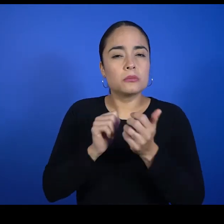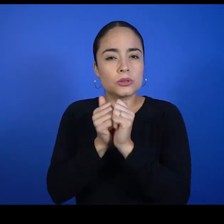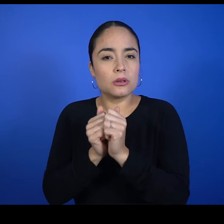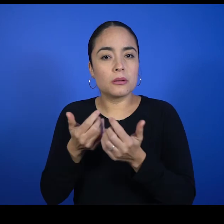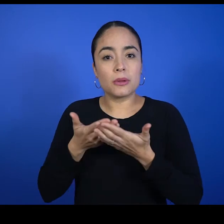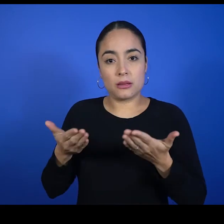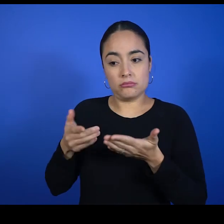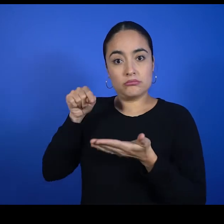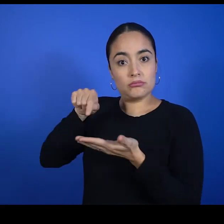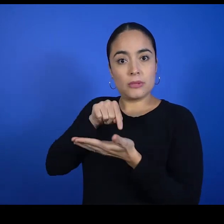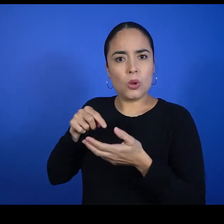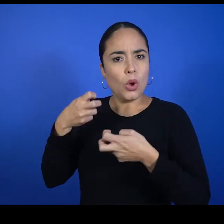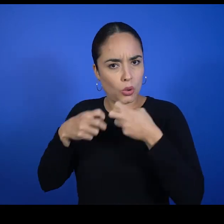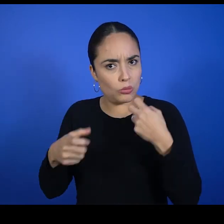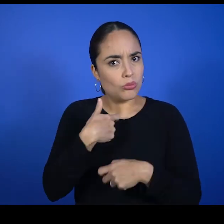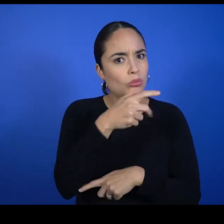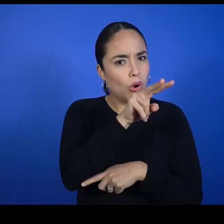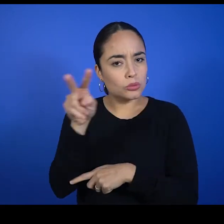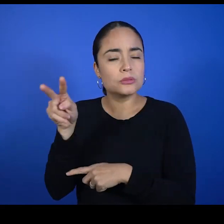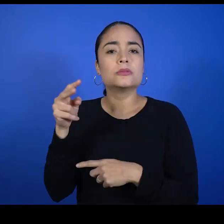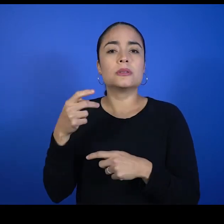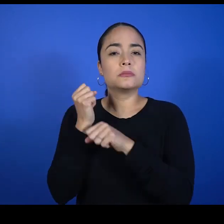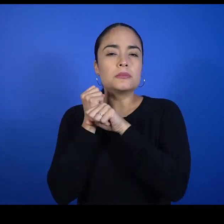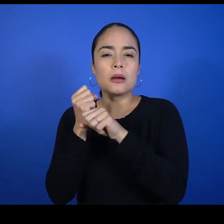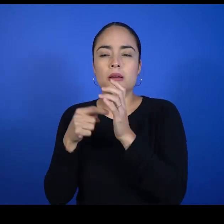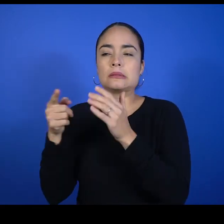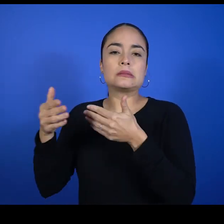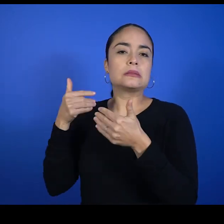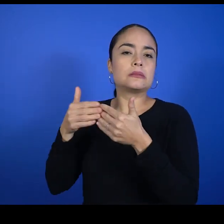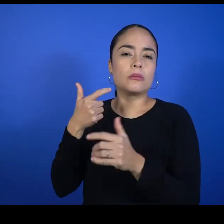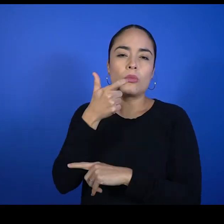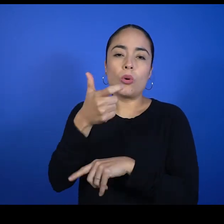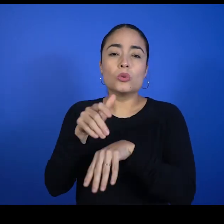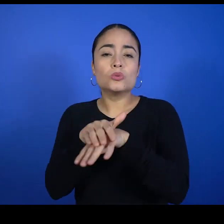So baseball, a very easy sport to watch because it's slow. Everything is sort of described to you.